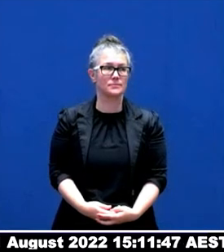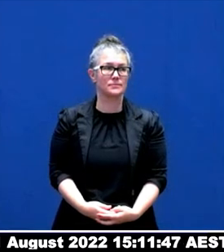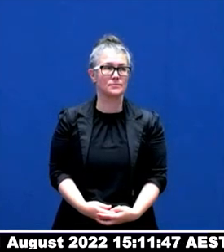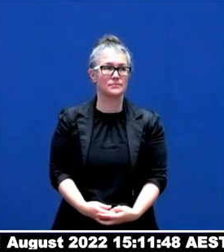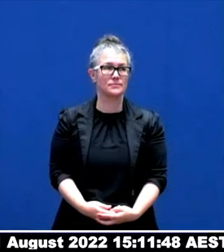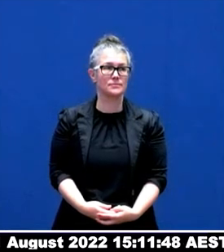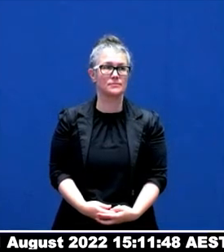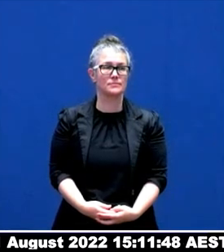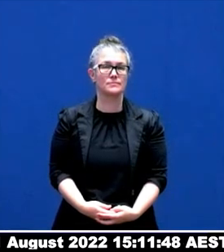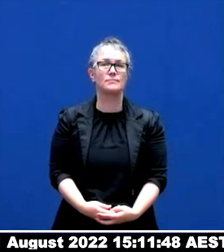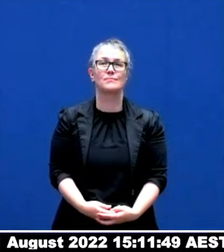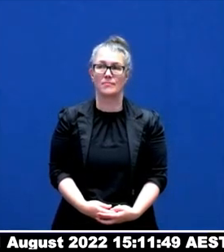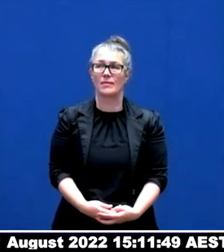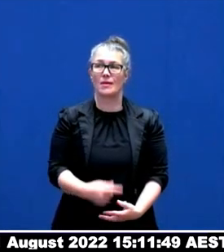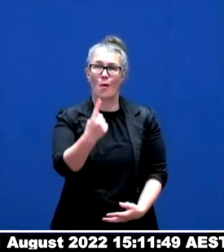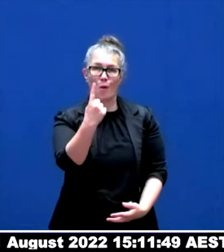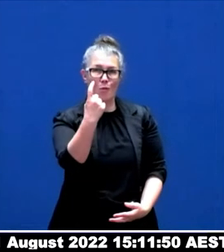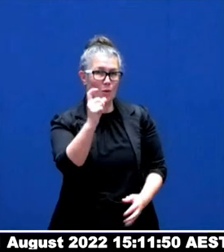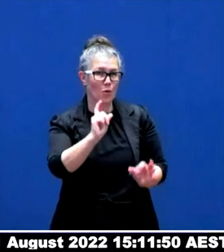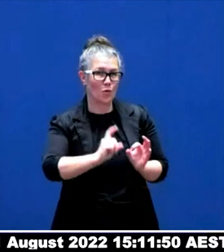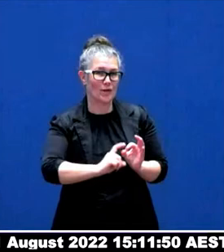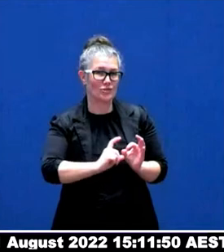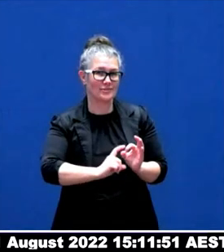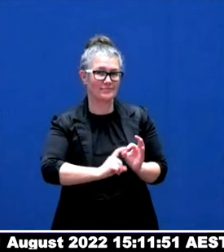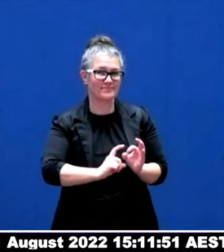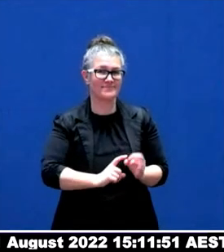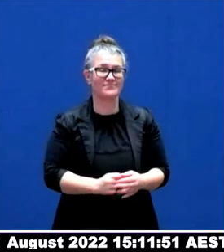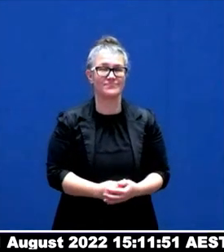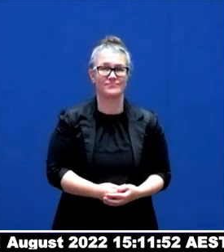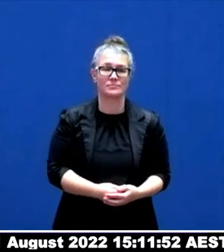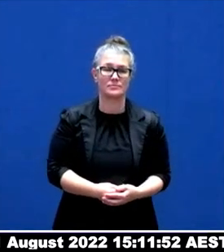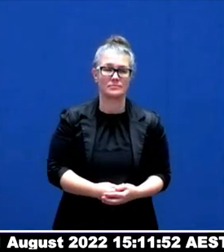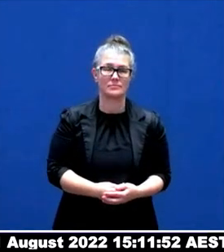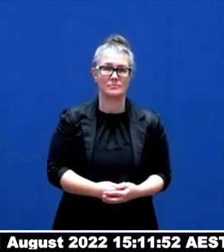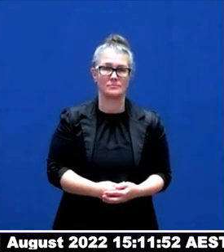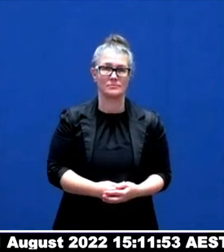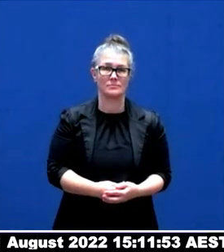I just have one last question for you: have you seen the joint statement that was